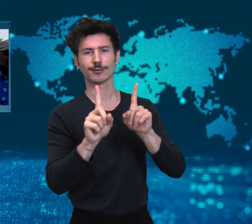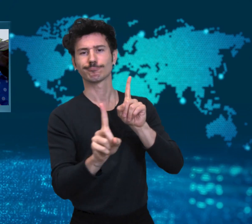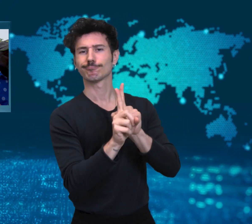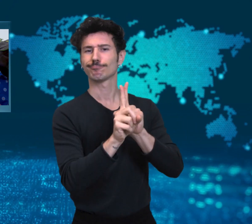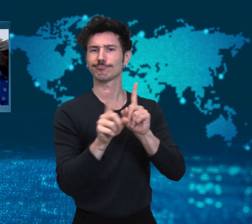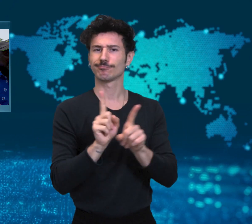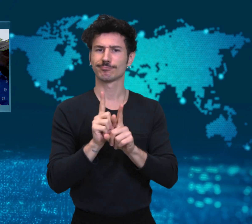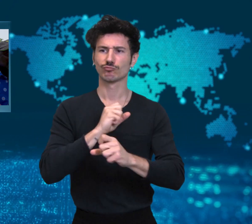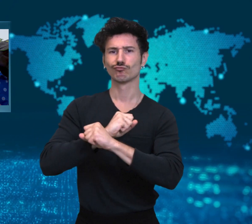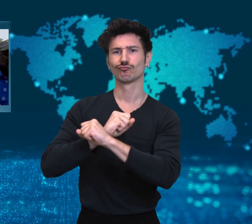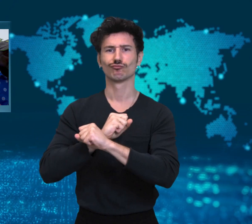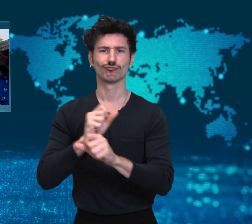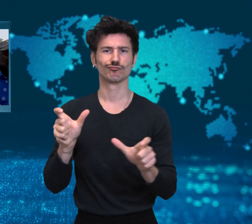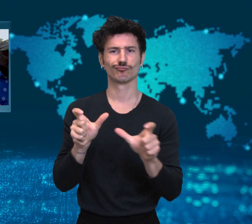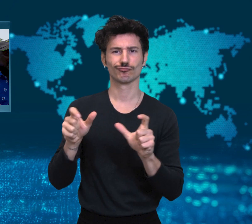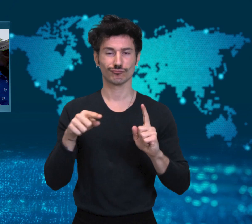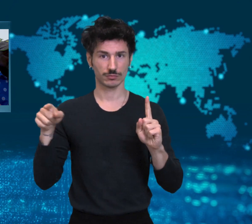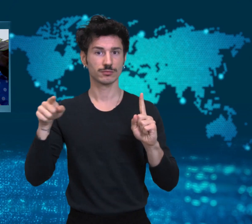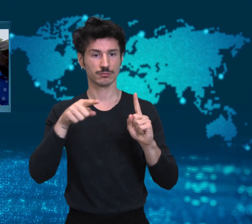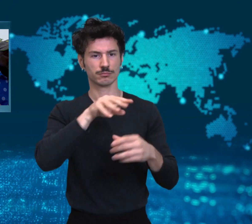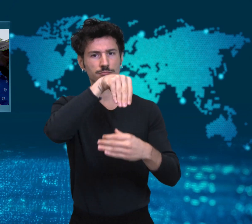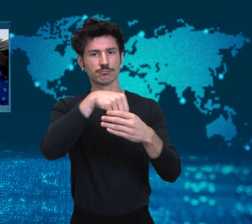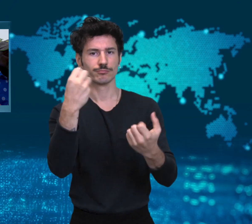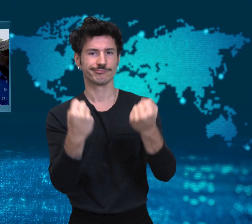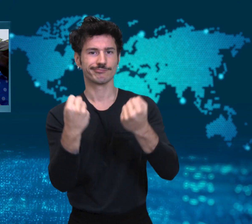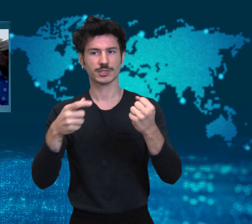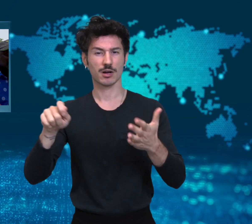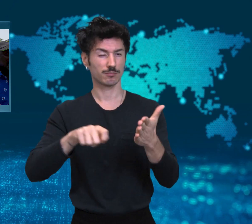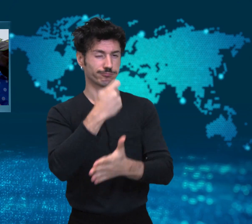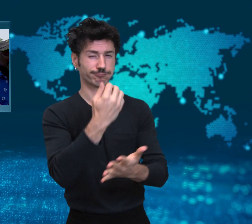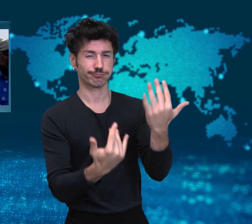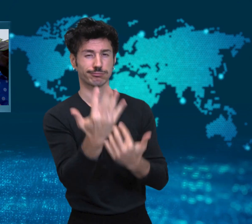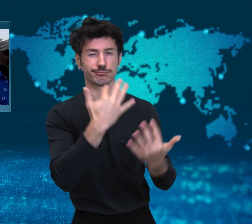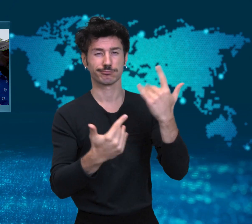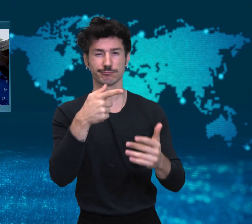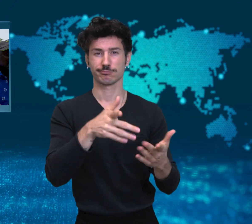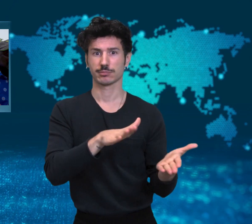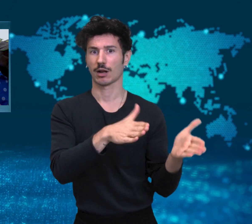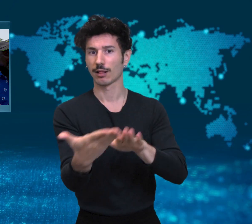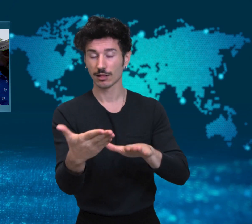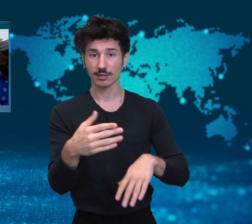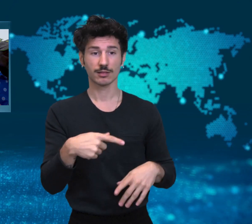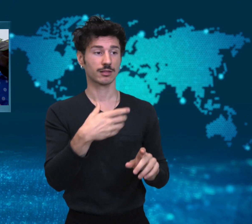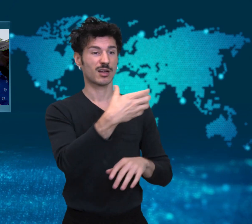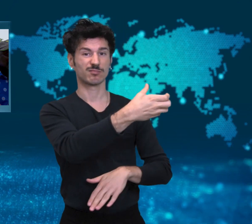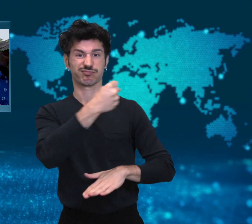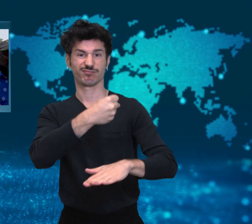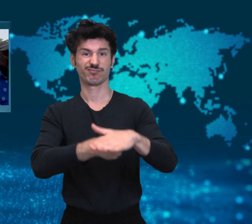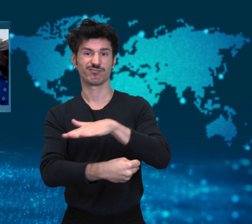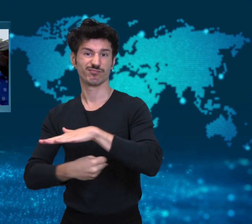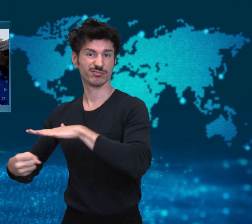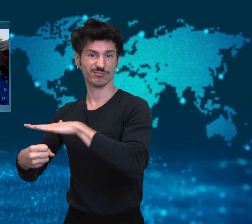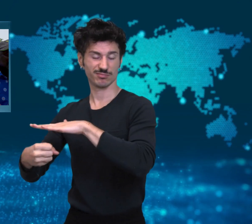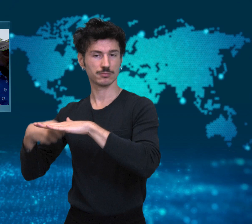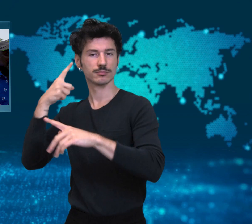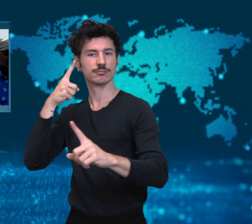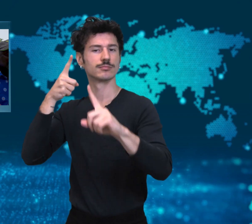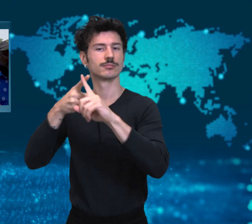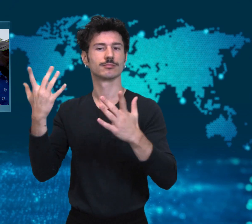The extremists killed his bodyguard as they opened fire on his vehicle.